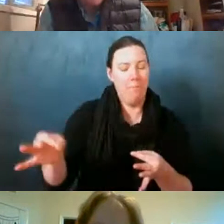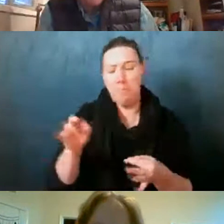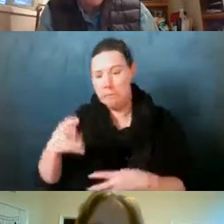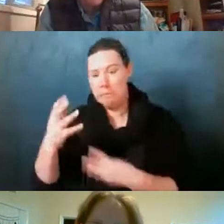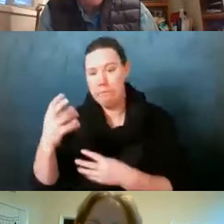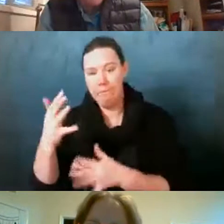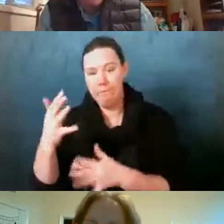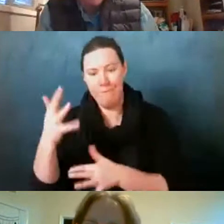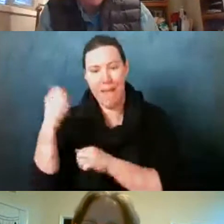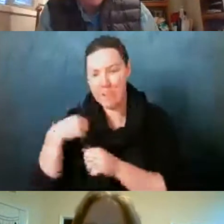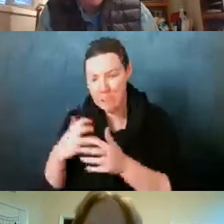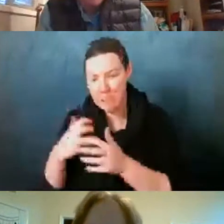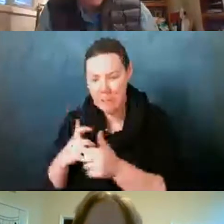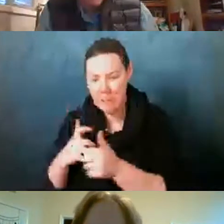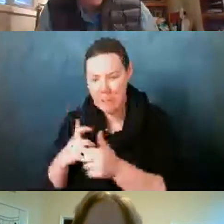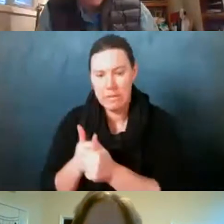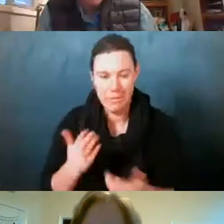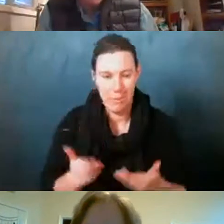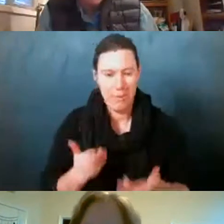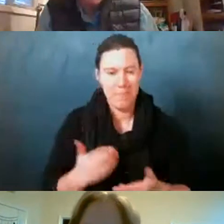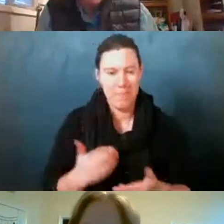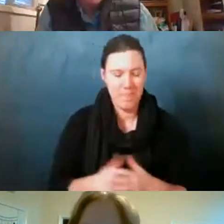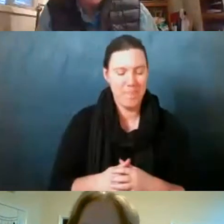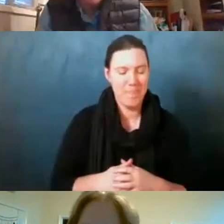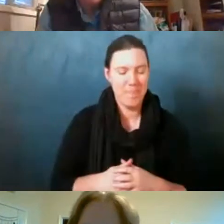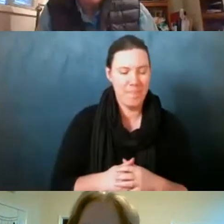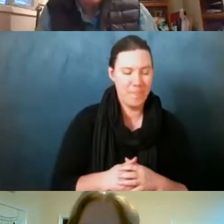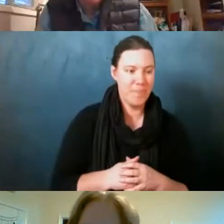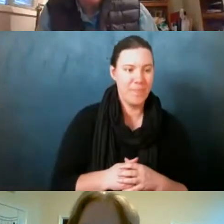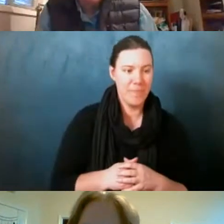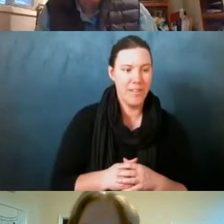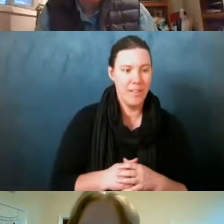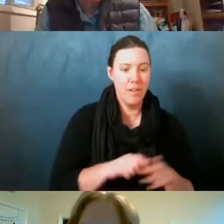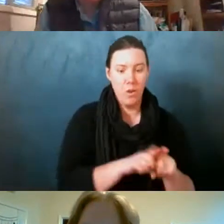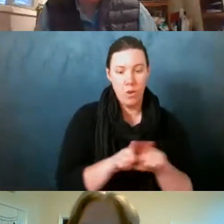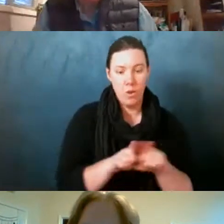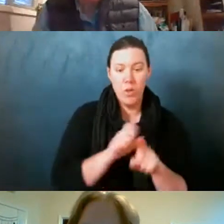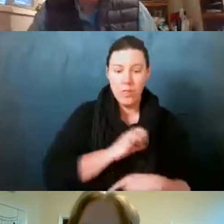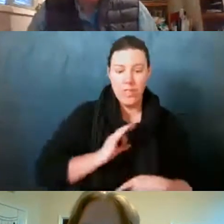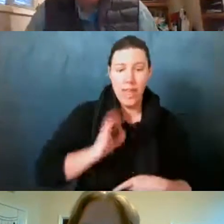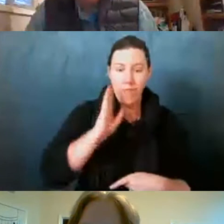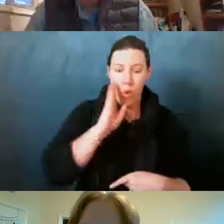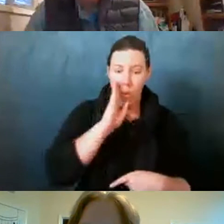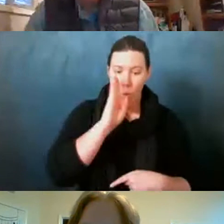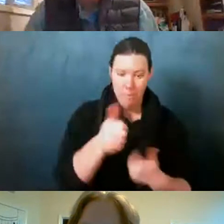Staff will also provide feedback when appropriate and if needed, we'll follow up with you.